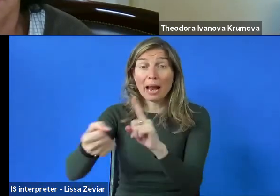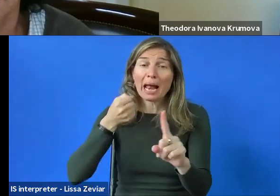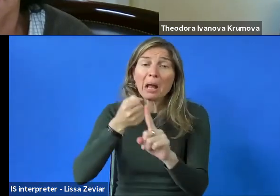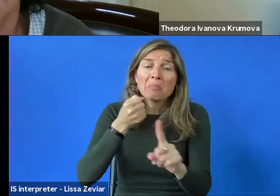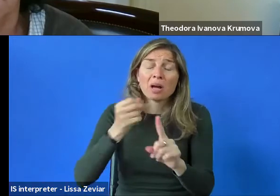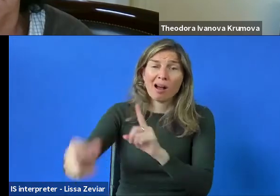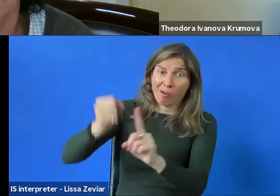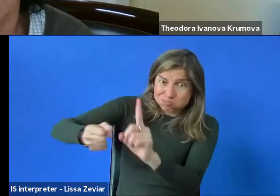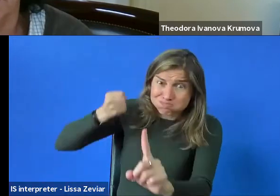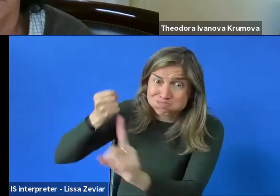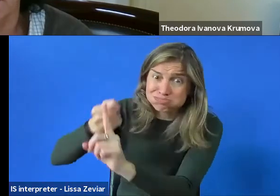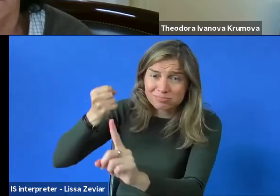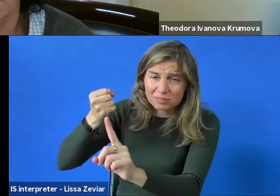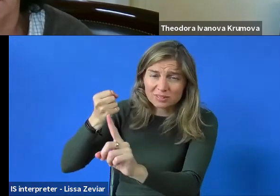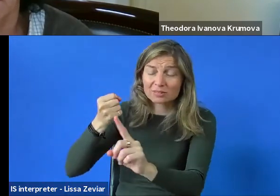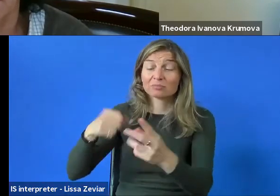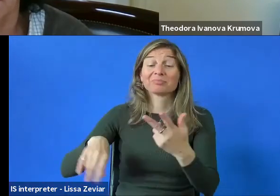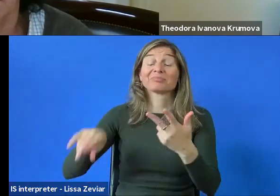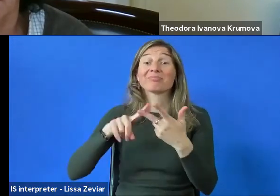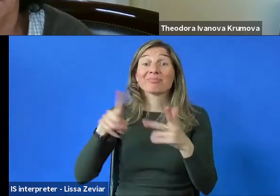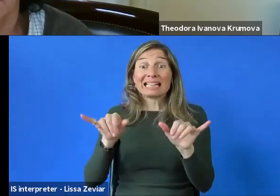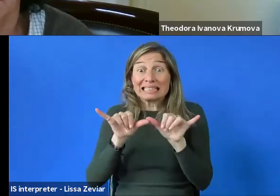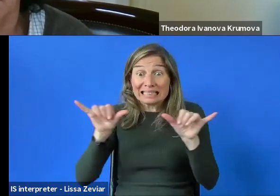And when it comes to systematic, systematic refers